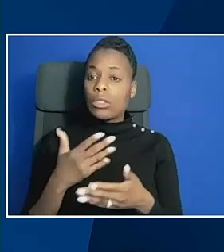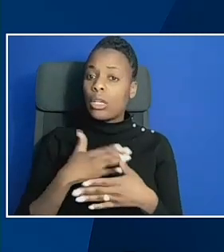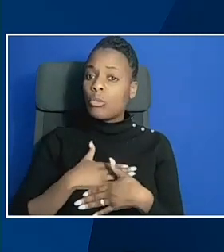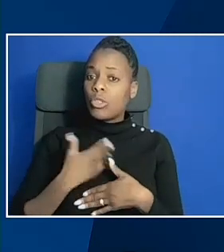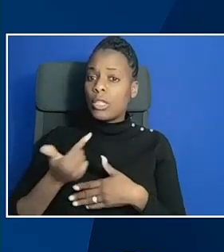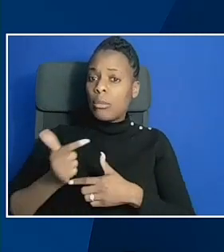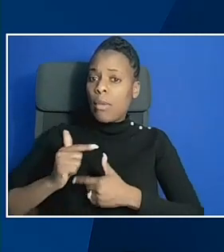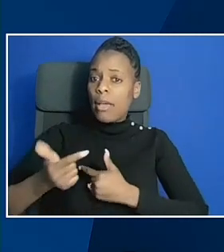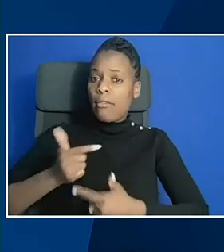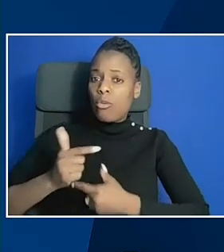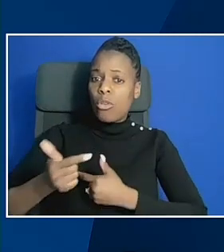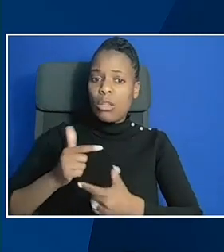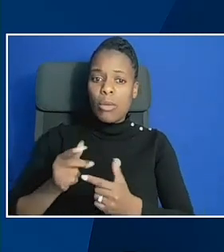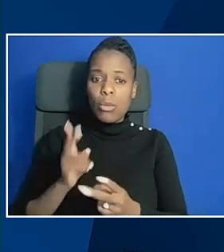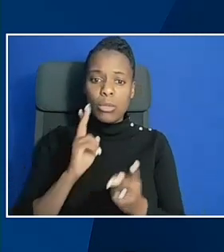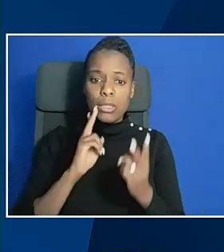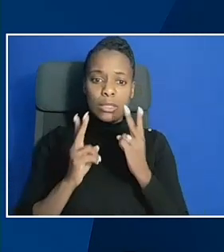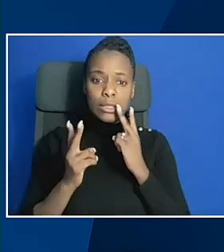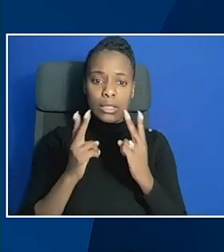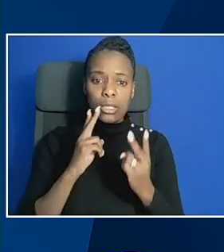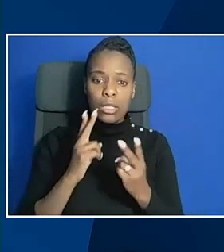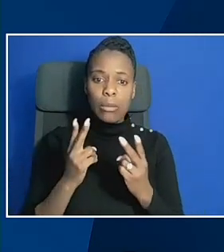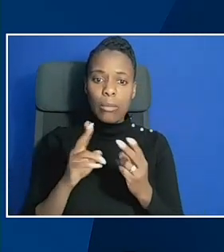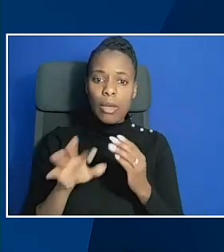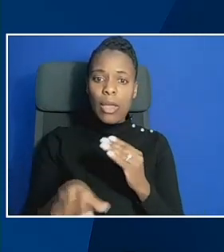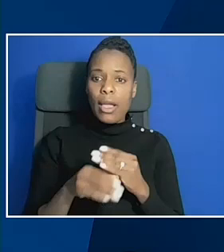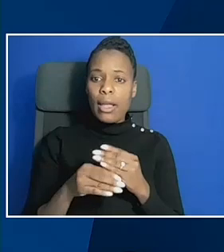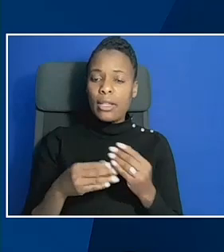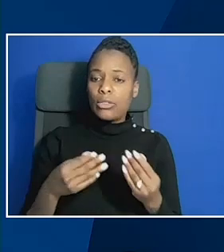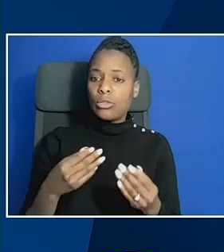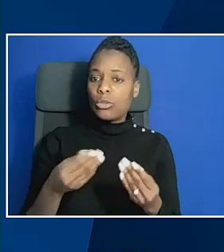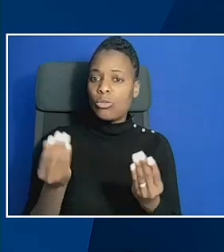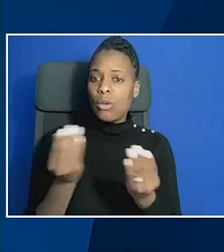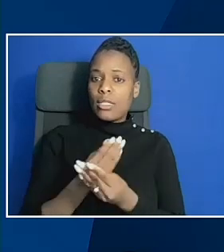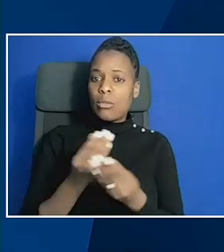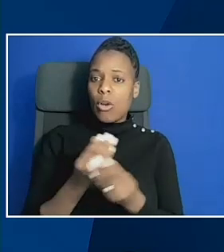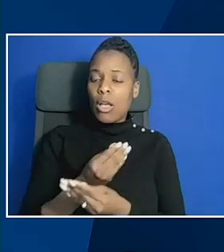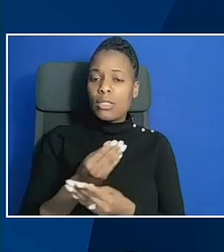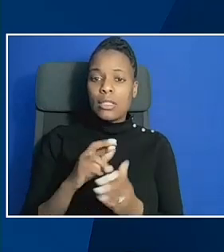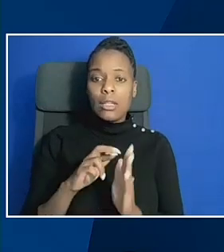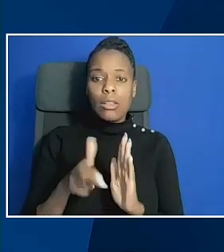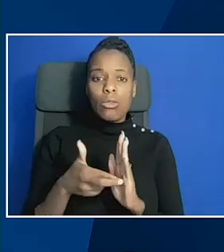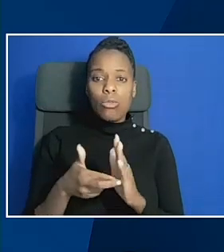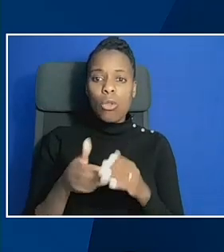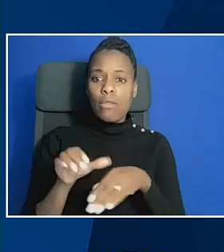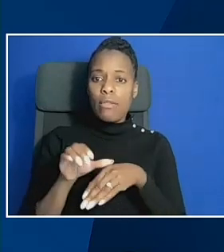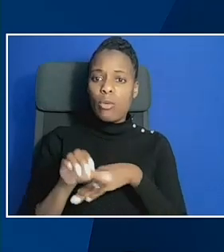as a vision for reciprocity and the role enforcement and what it has. But, you know, I think it's very important